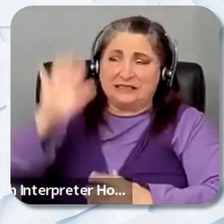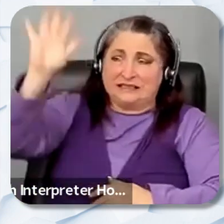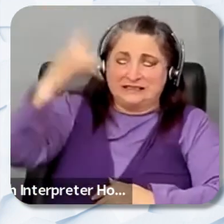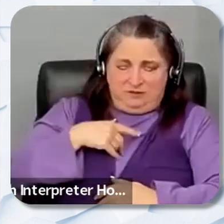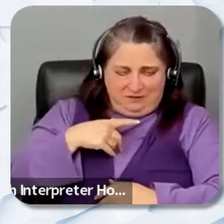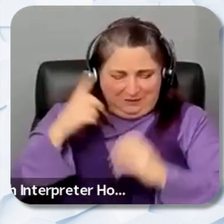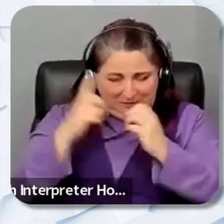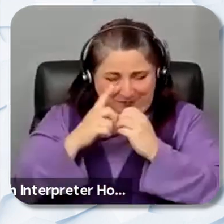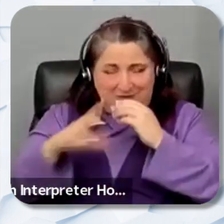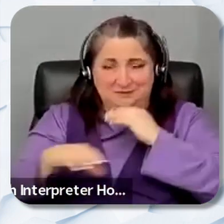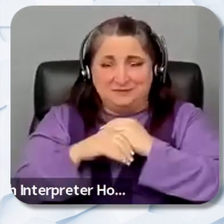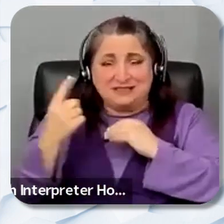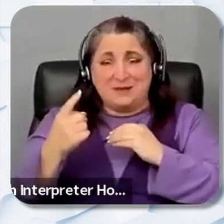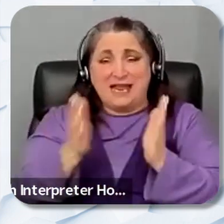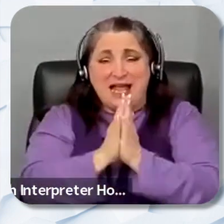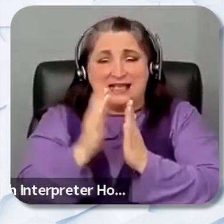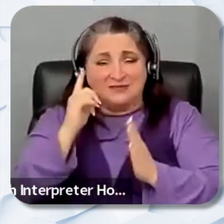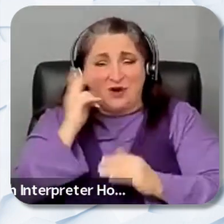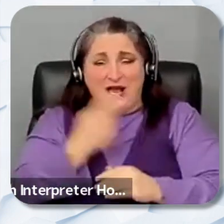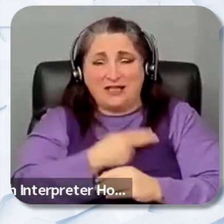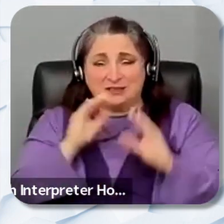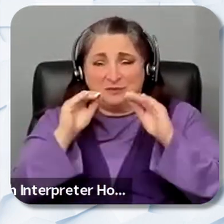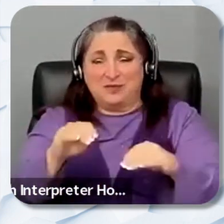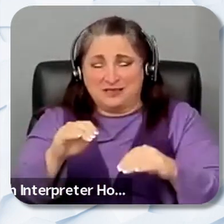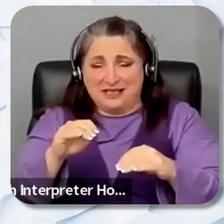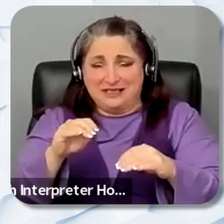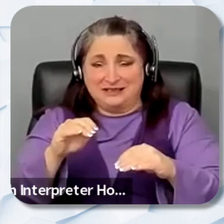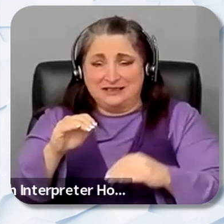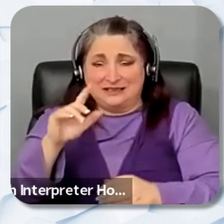asked us to put the Padlet in the chart. If somebody asks me the question again, I can